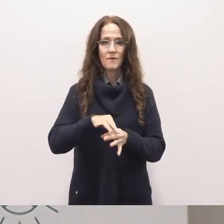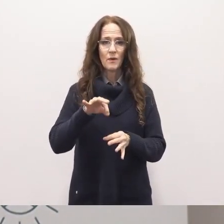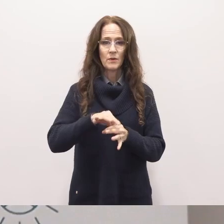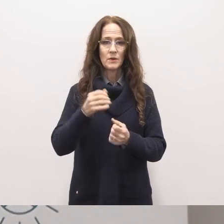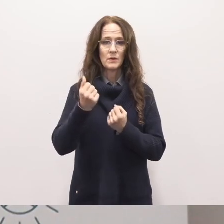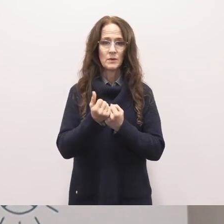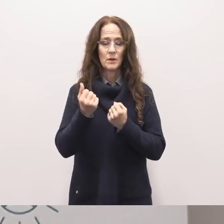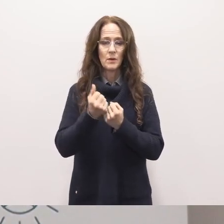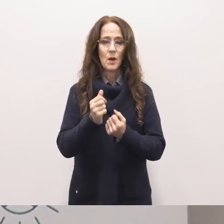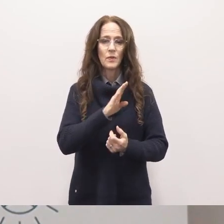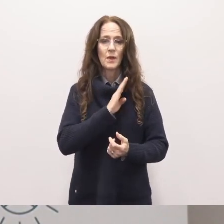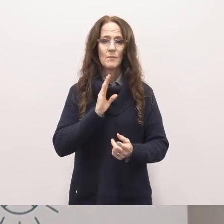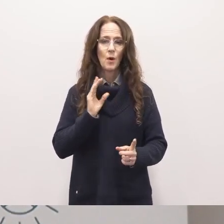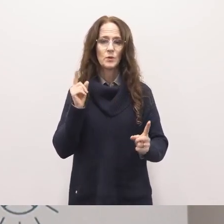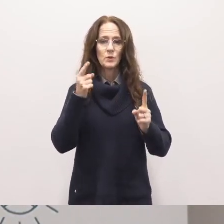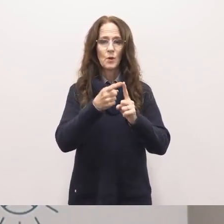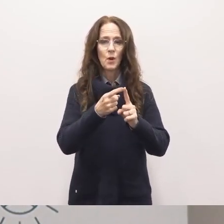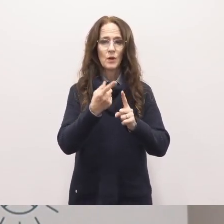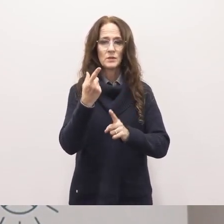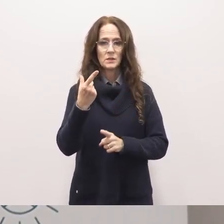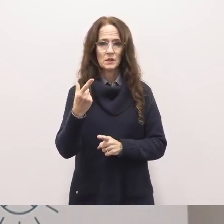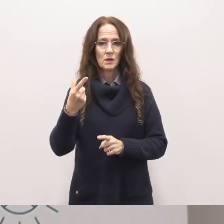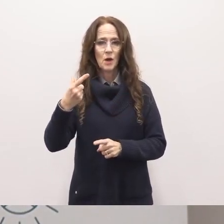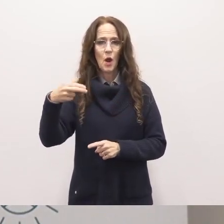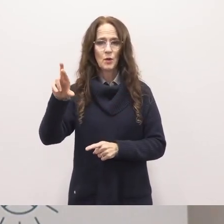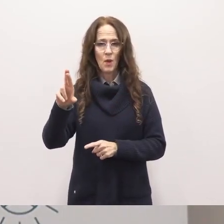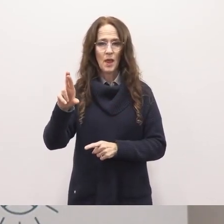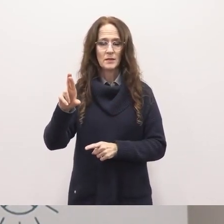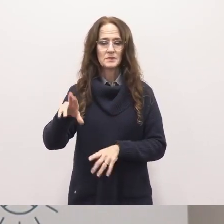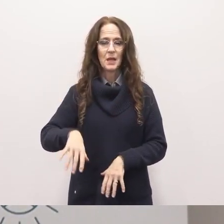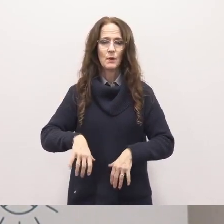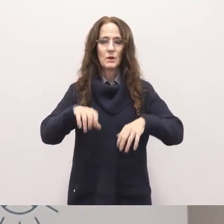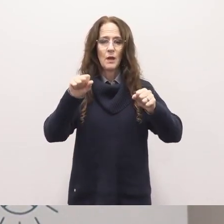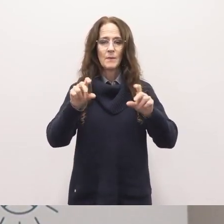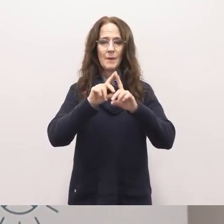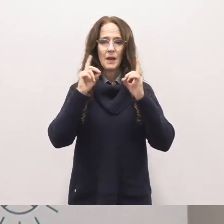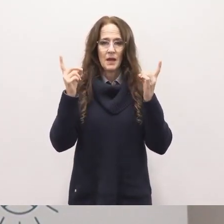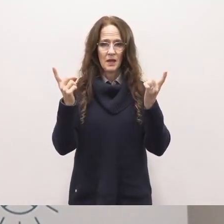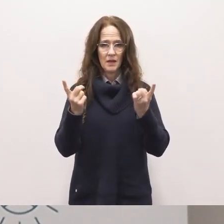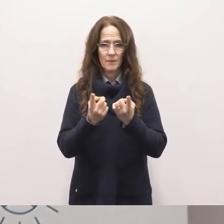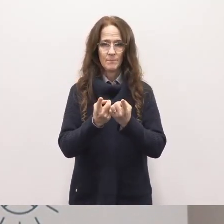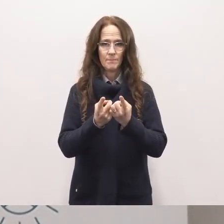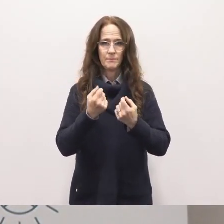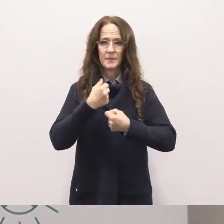of the board's goals and guardrails that were adopted by the district and made several attempts